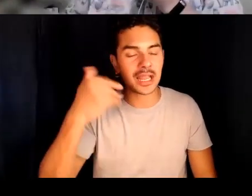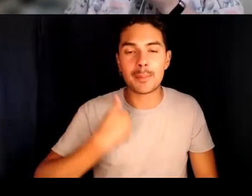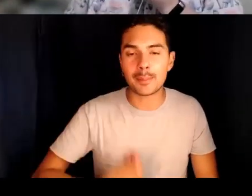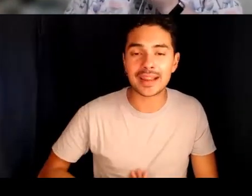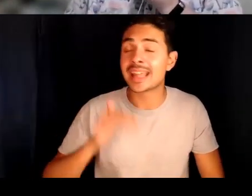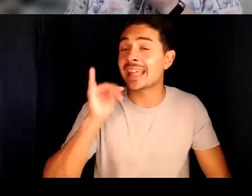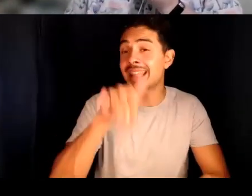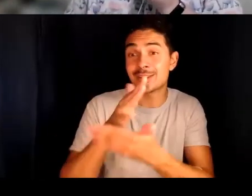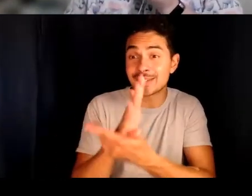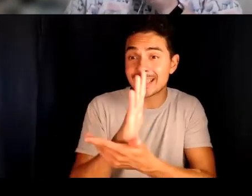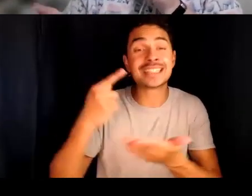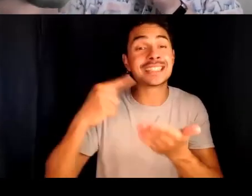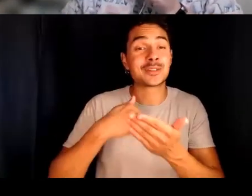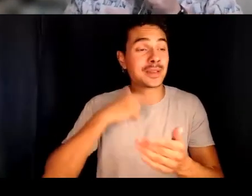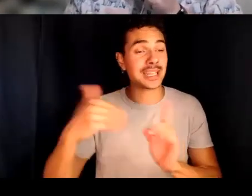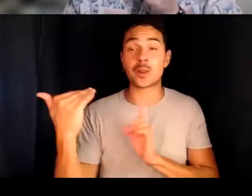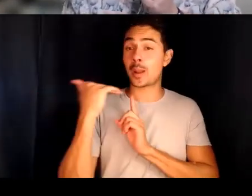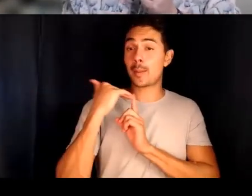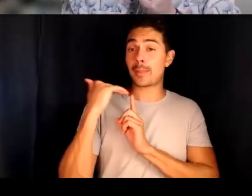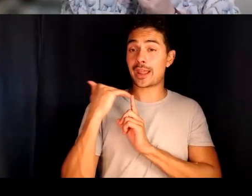And sometimes we need a reminder to take those.